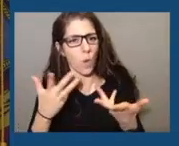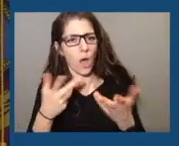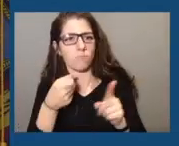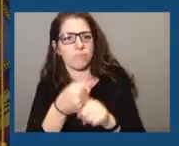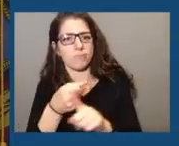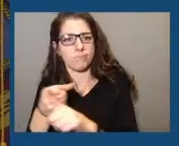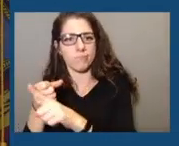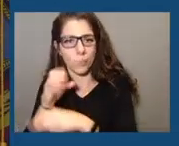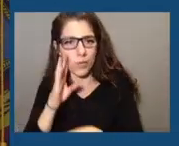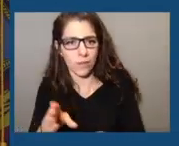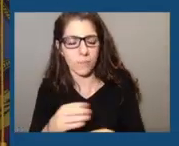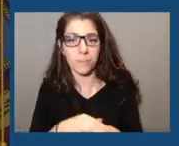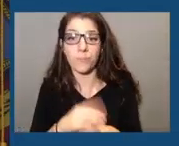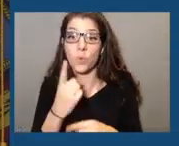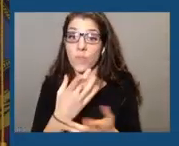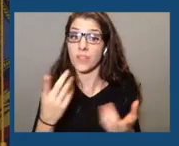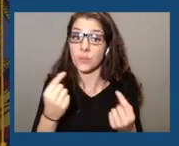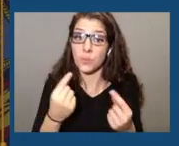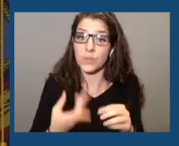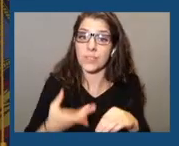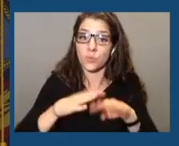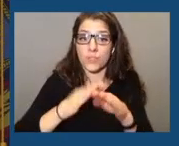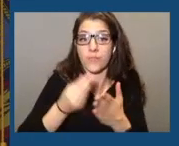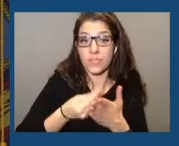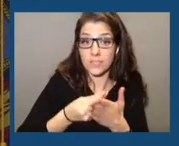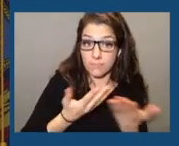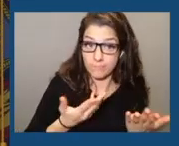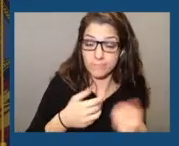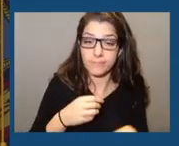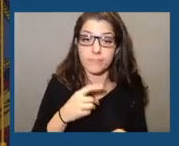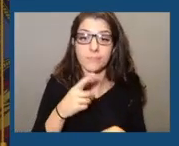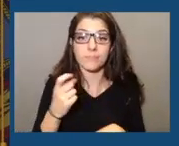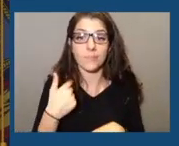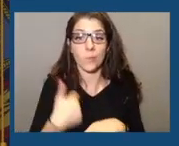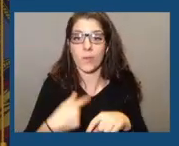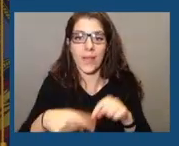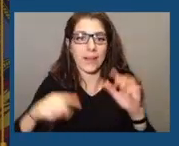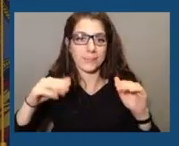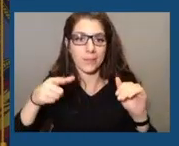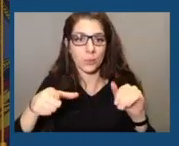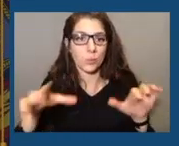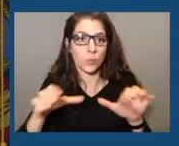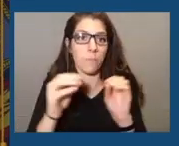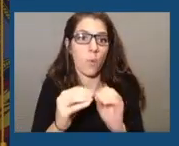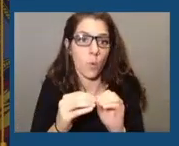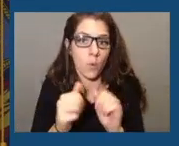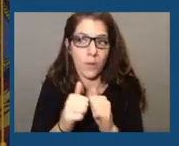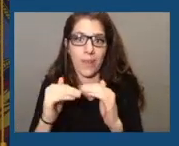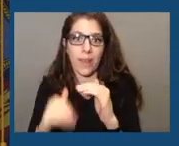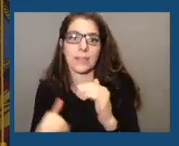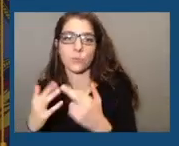One thing I need to do is increase the funding because we could not expect you to do more with less resources. And so I said, yes,